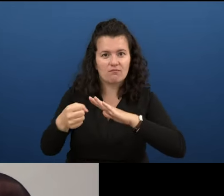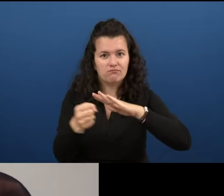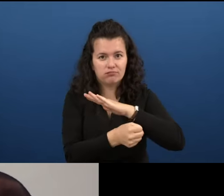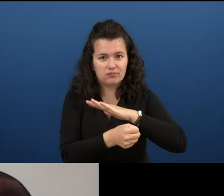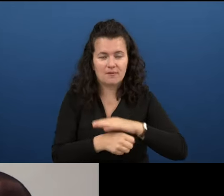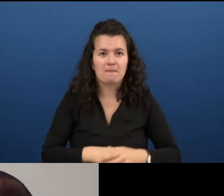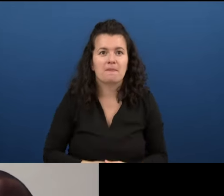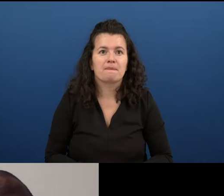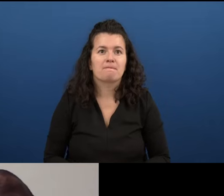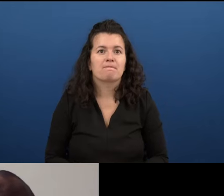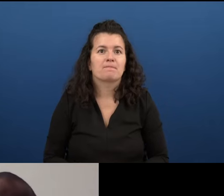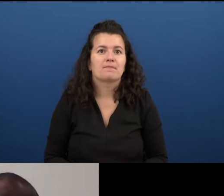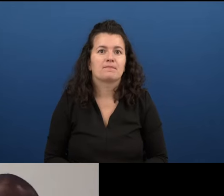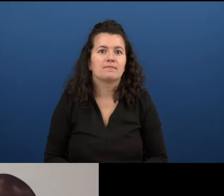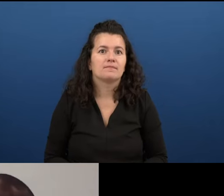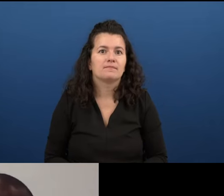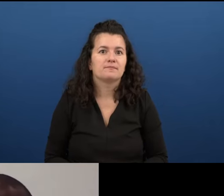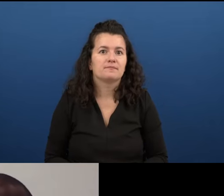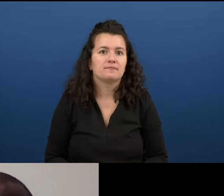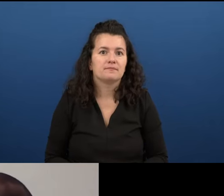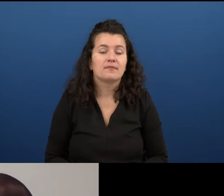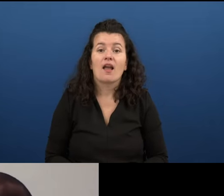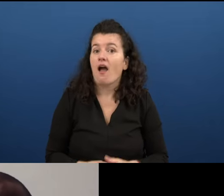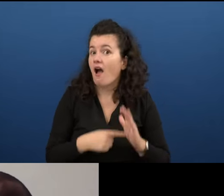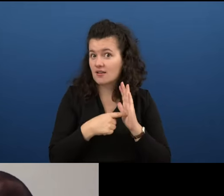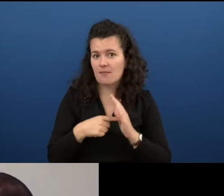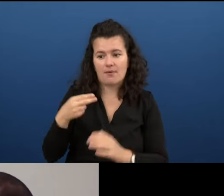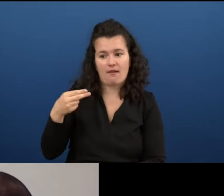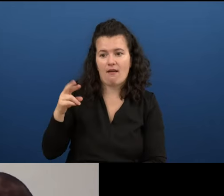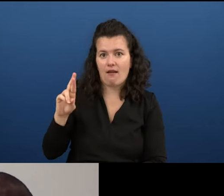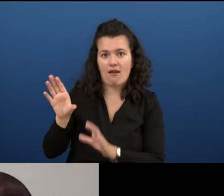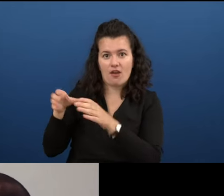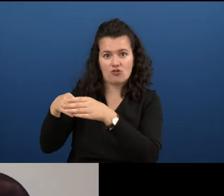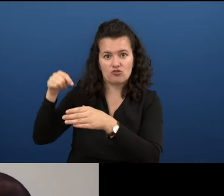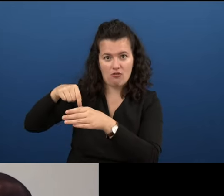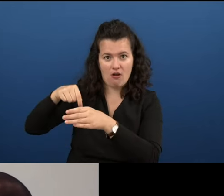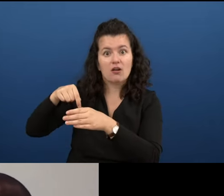that we've done if the HR department, we've hired one of them completely. We have many